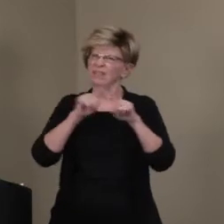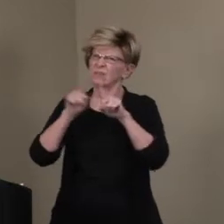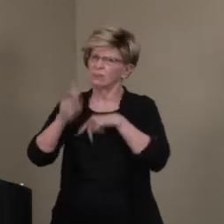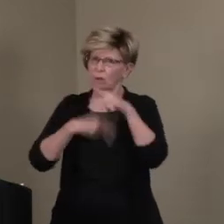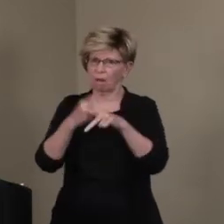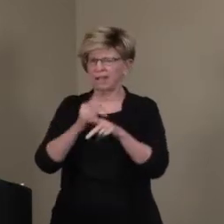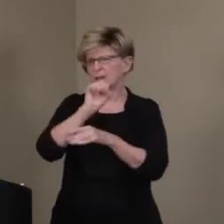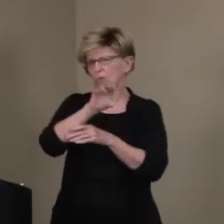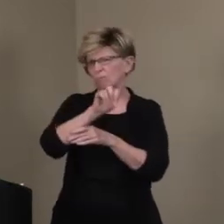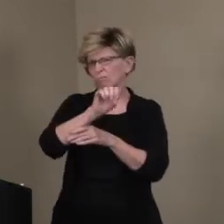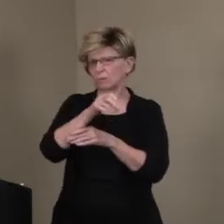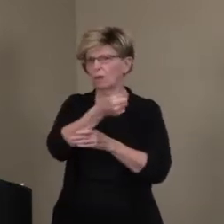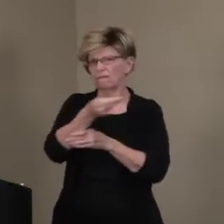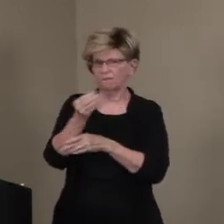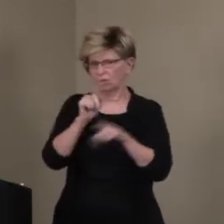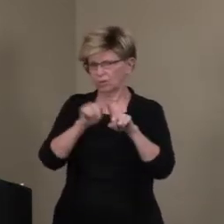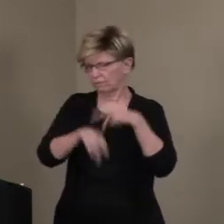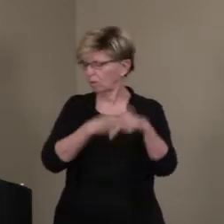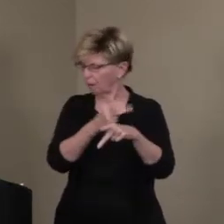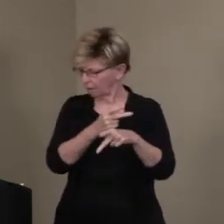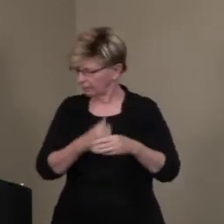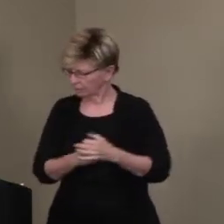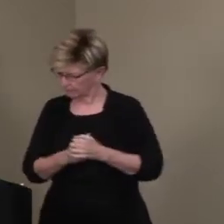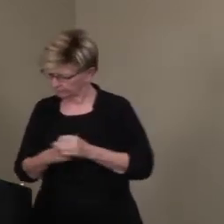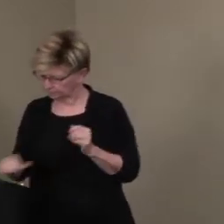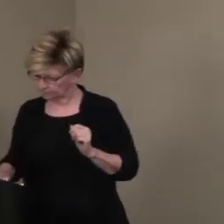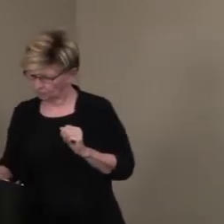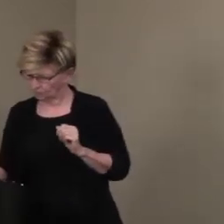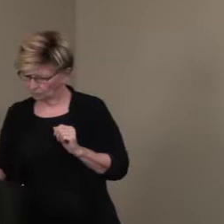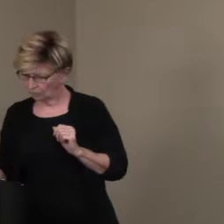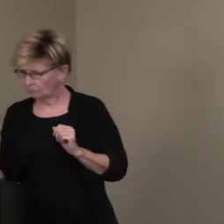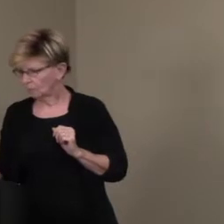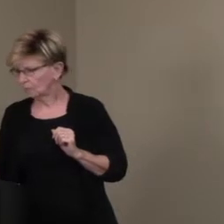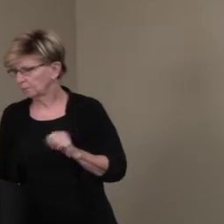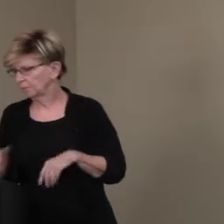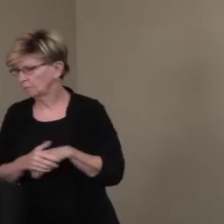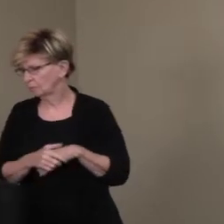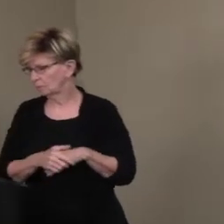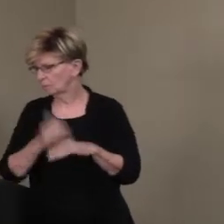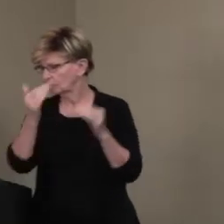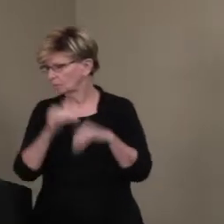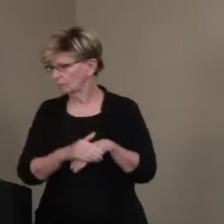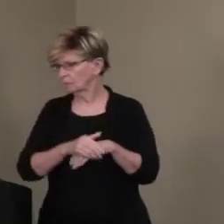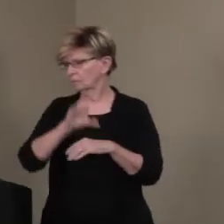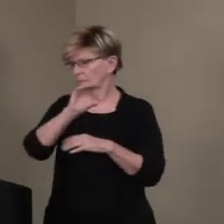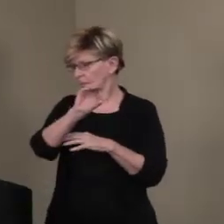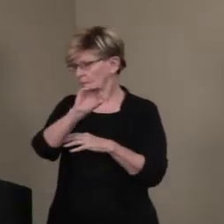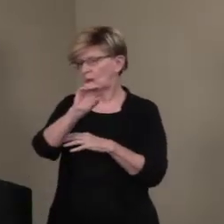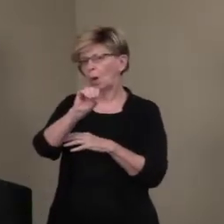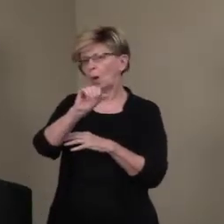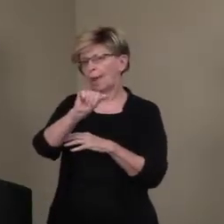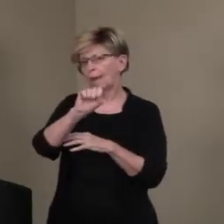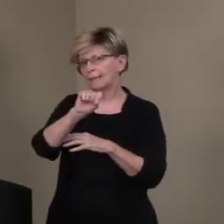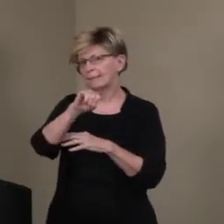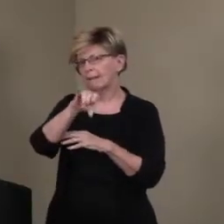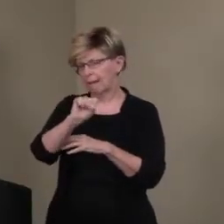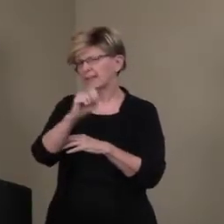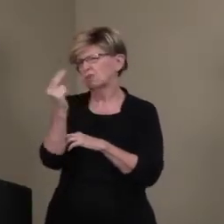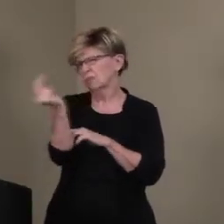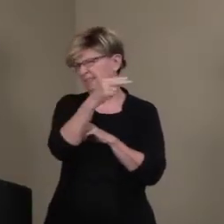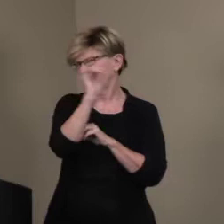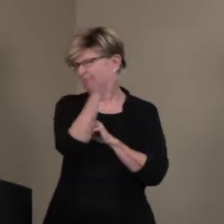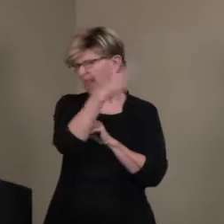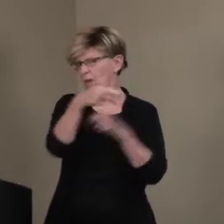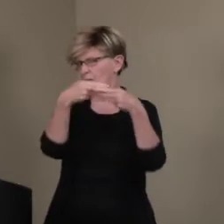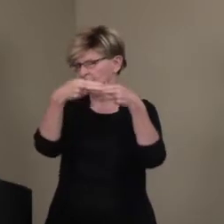answers so we'll talk about a few of those different kinds of assessments you